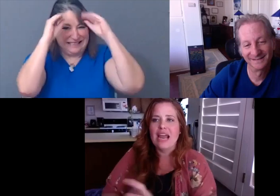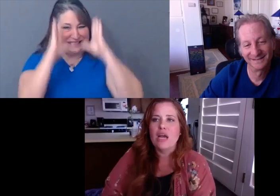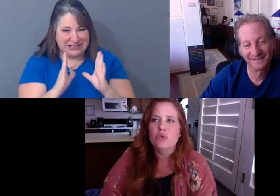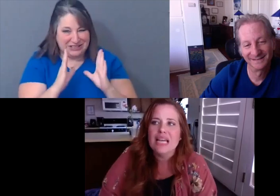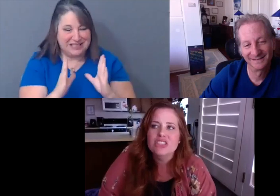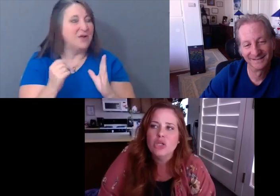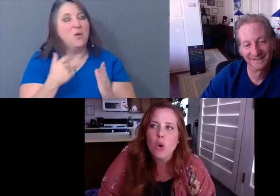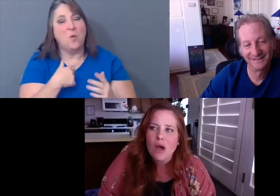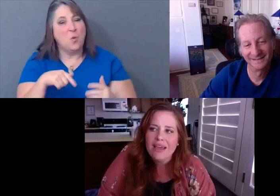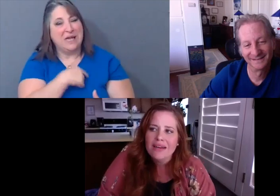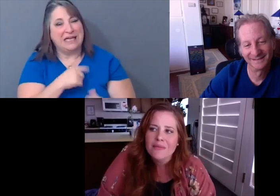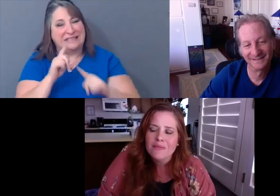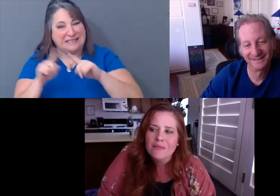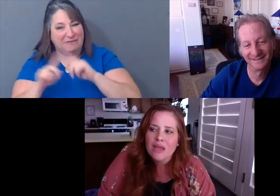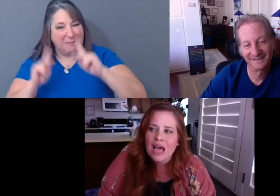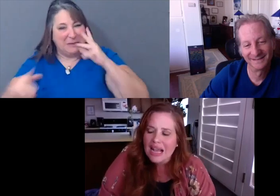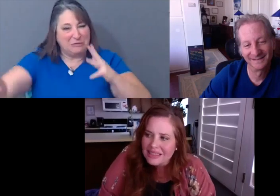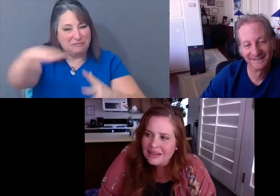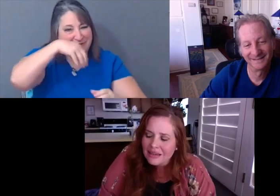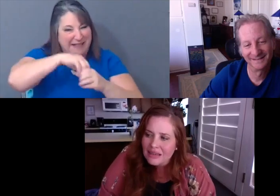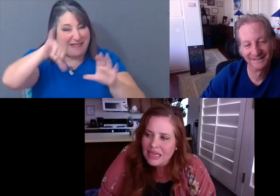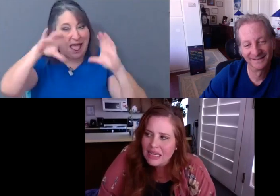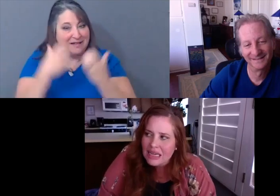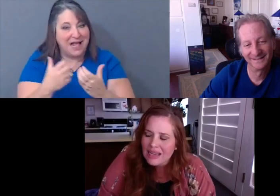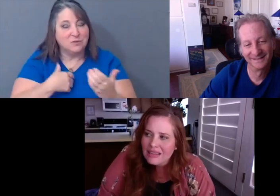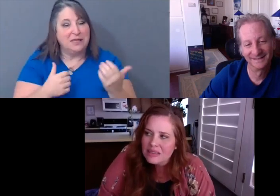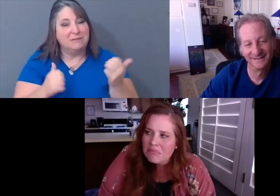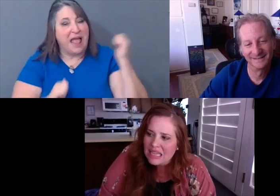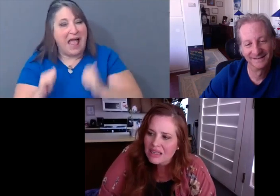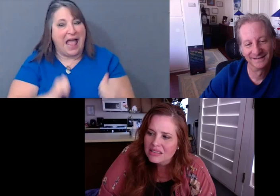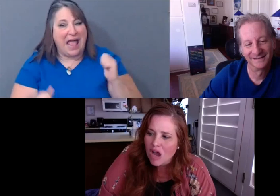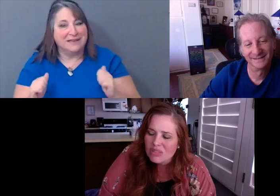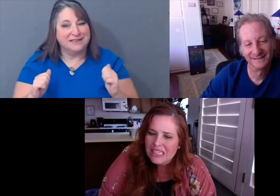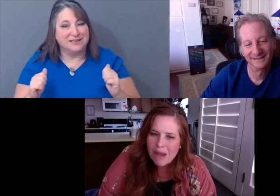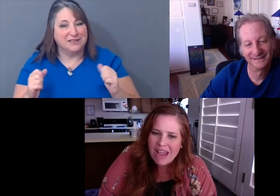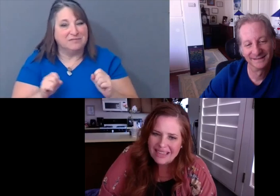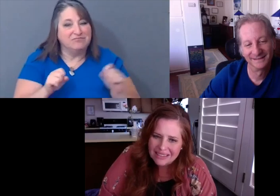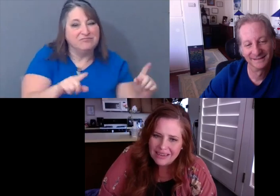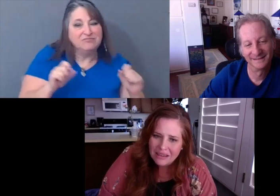and I realized, you know what, acting, to me it's not really about acting.